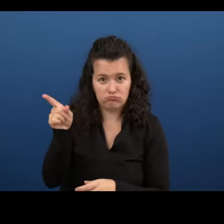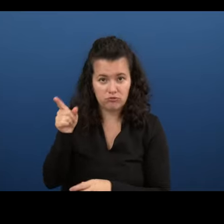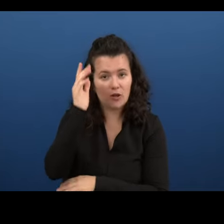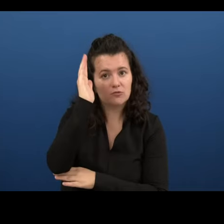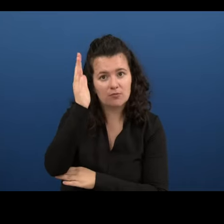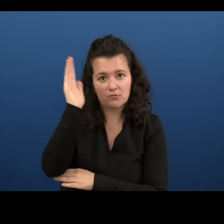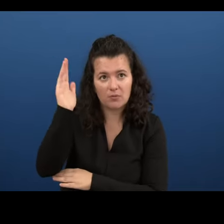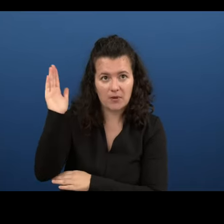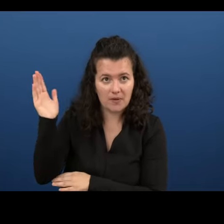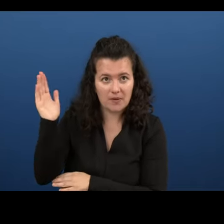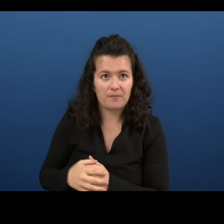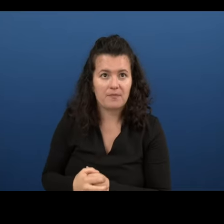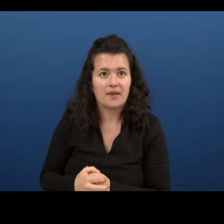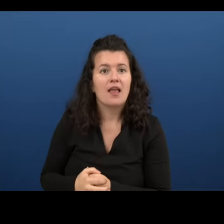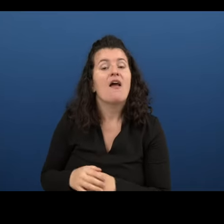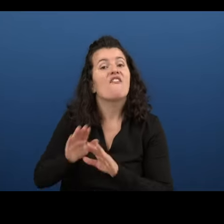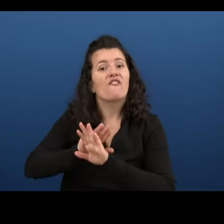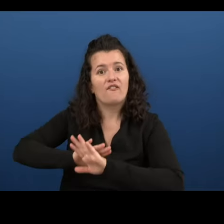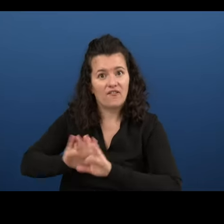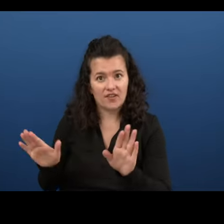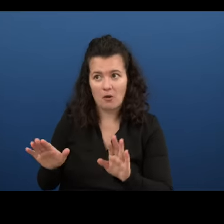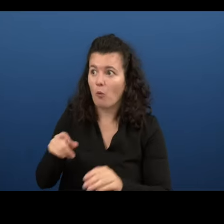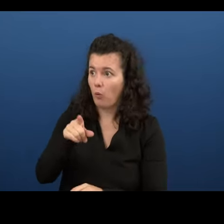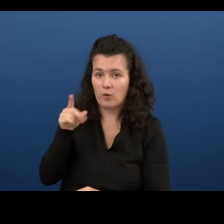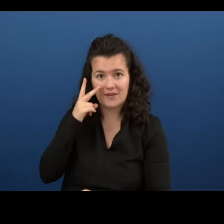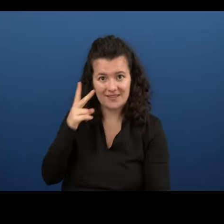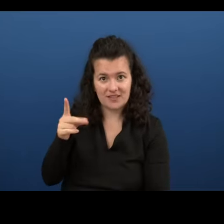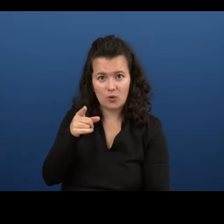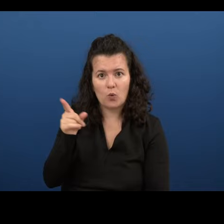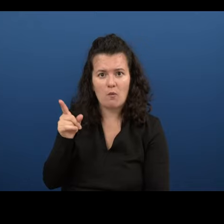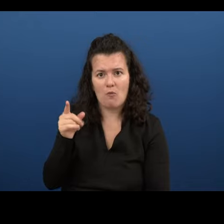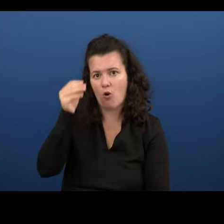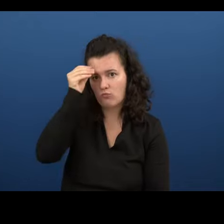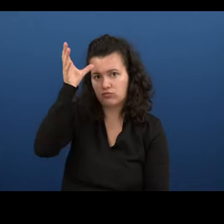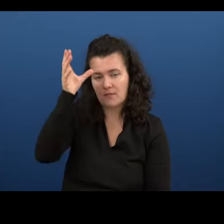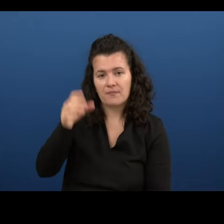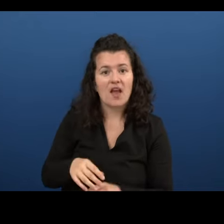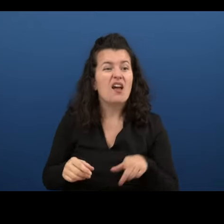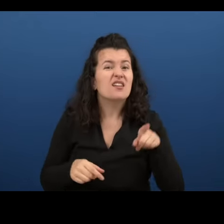presentation of the key insights from the ILO govt and technical workshop for ingredients